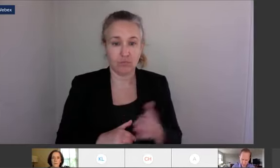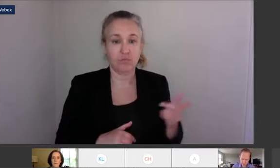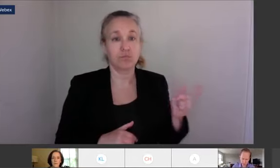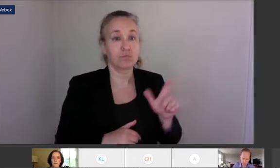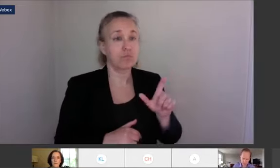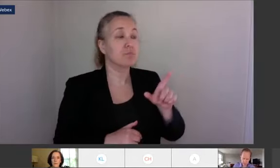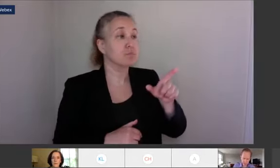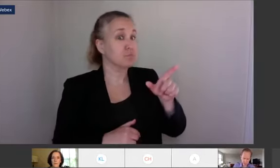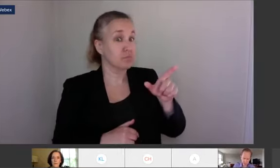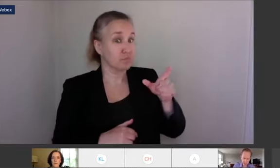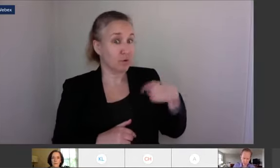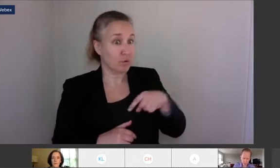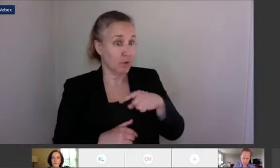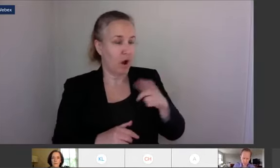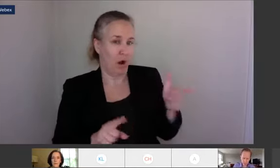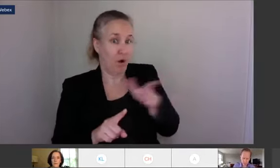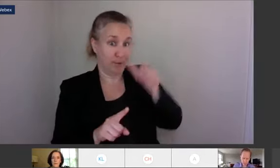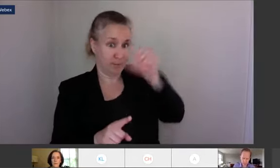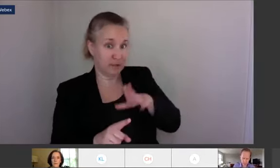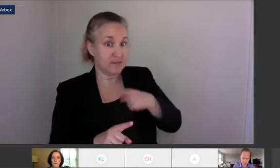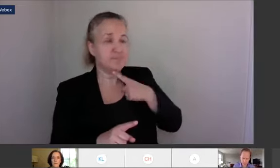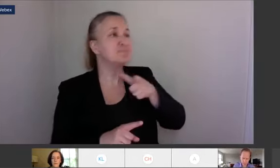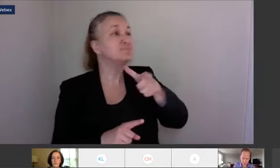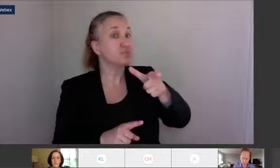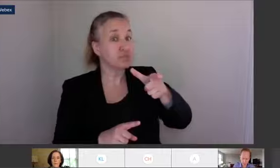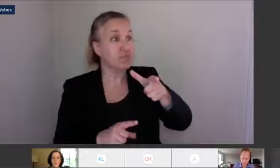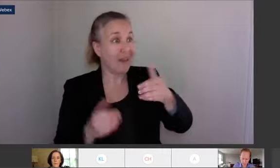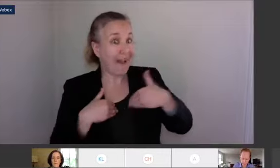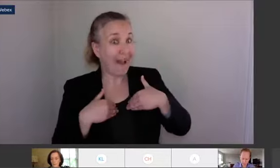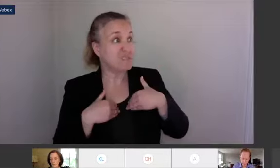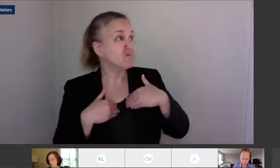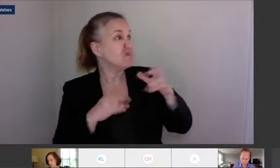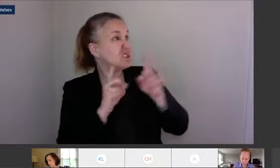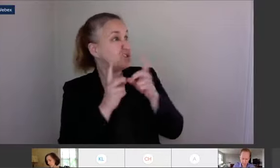given an exact deadline by the Department of State I'm just reading